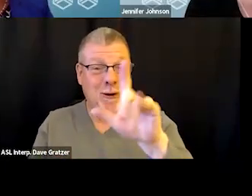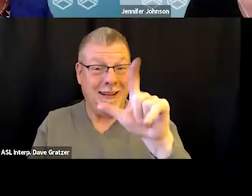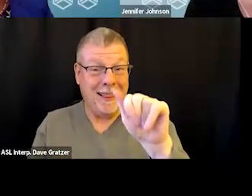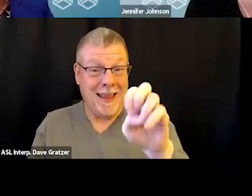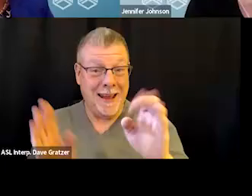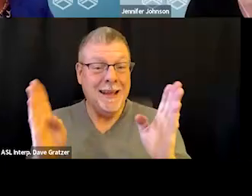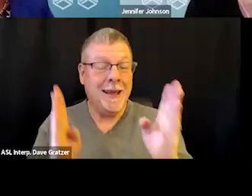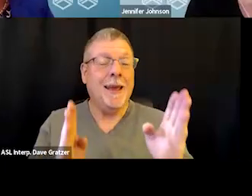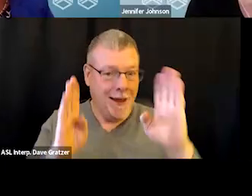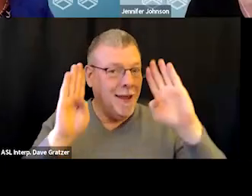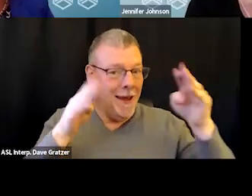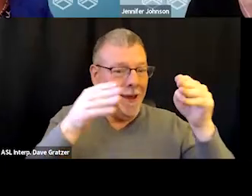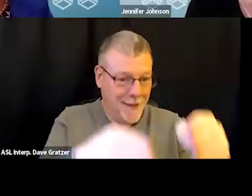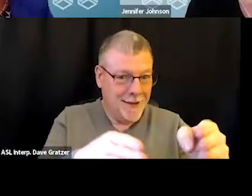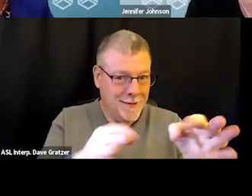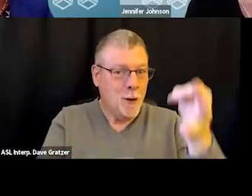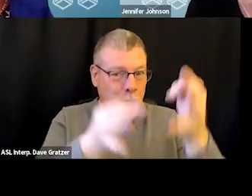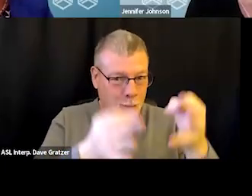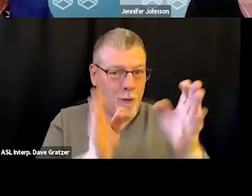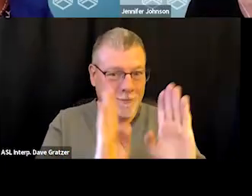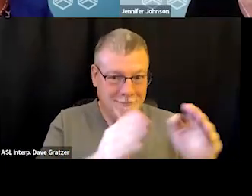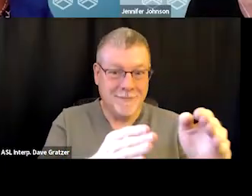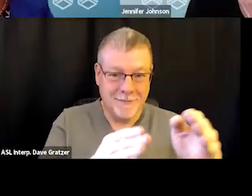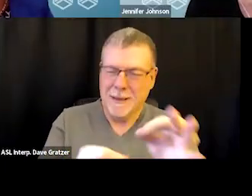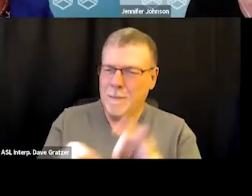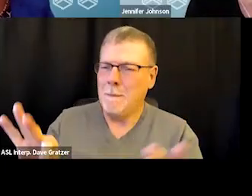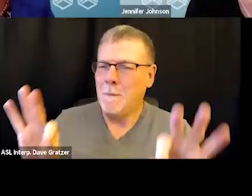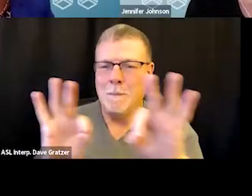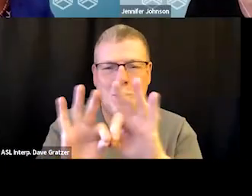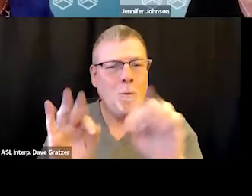really important, especially when we're working with the complex issues that